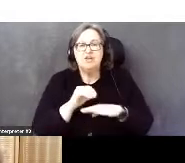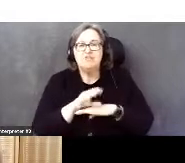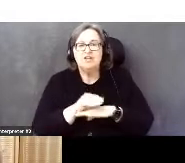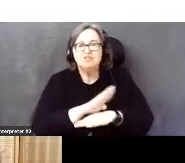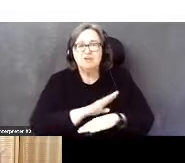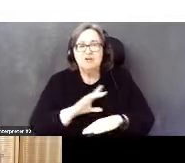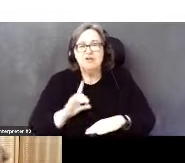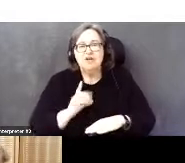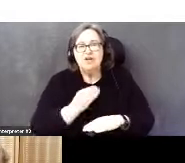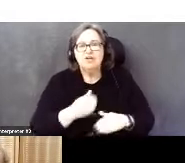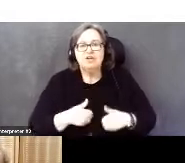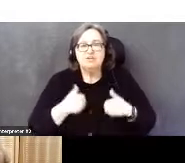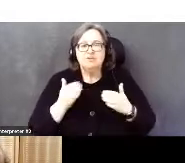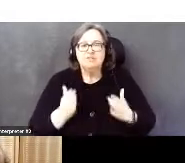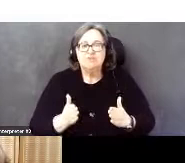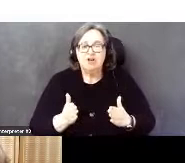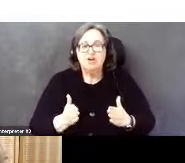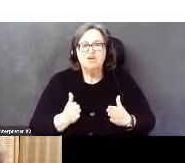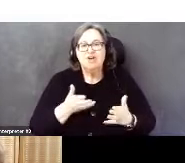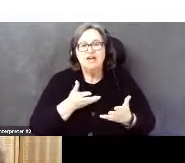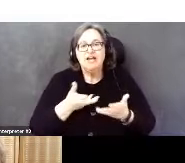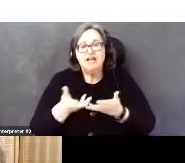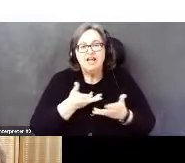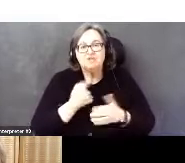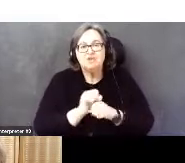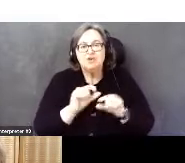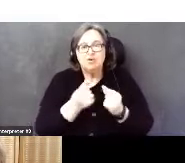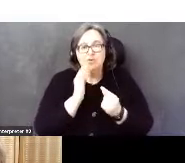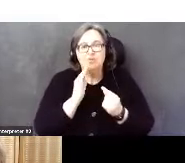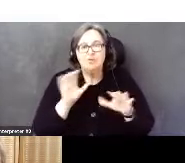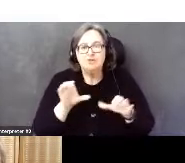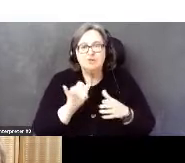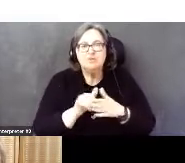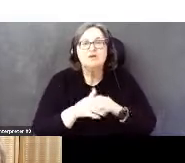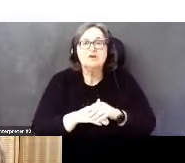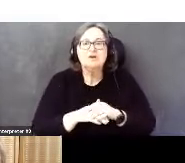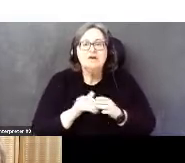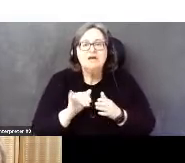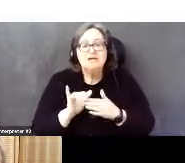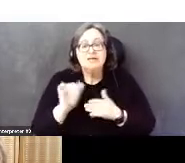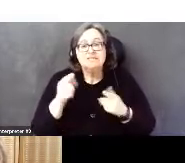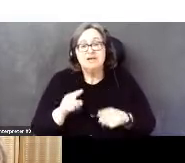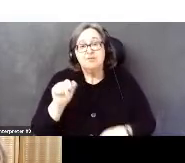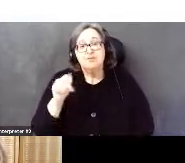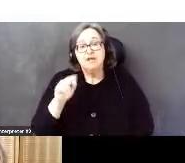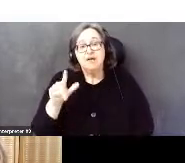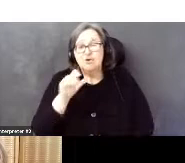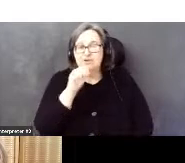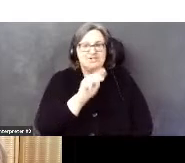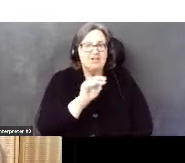and not March. I know March is brain